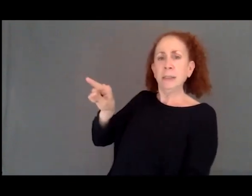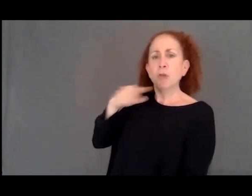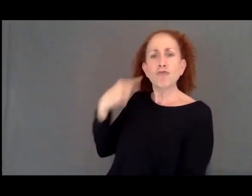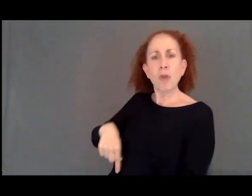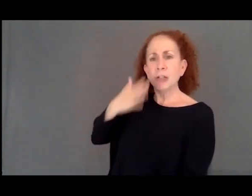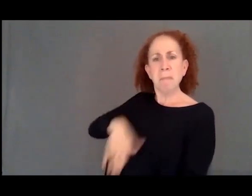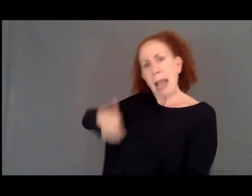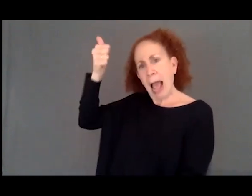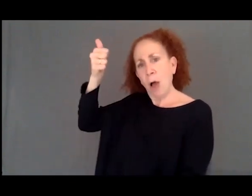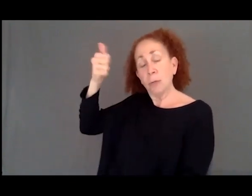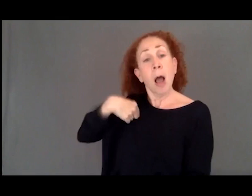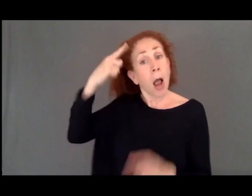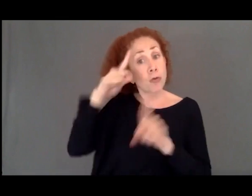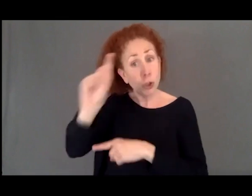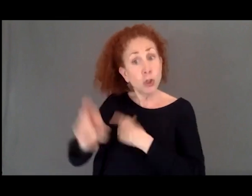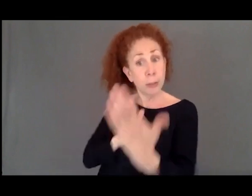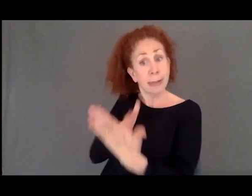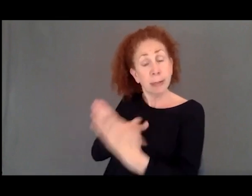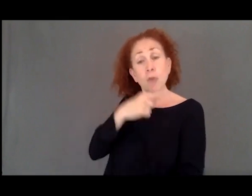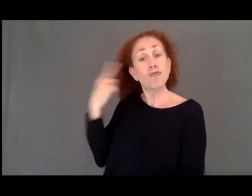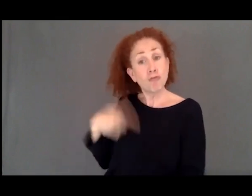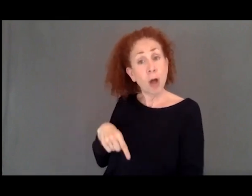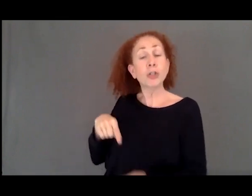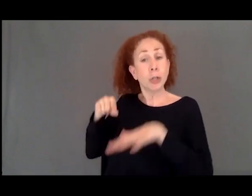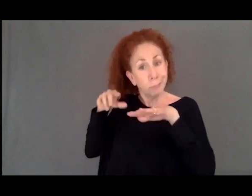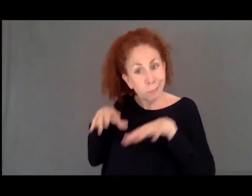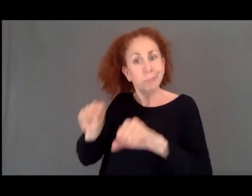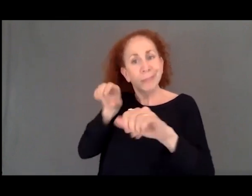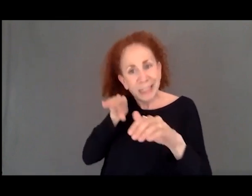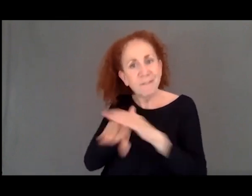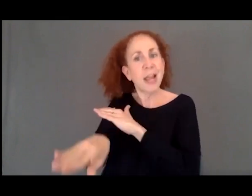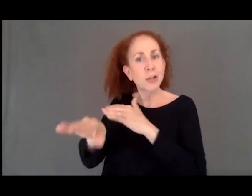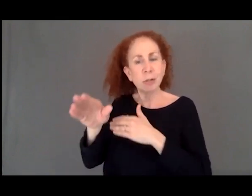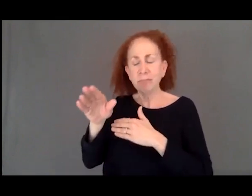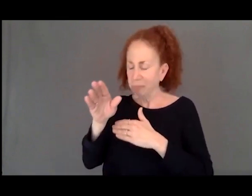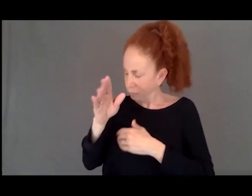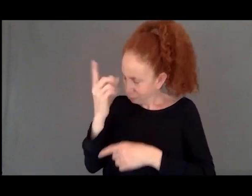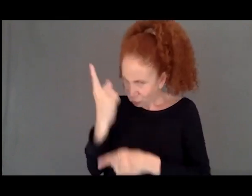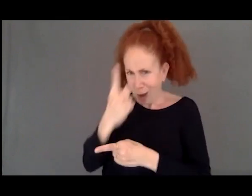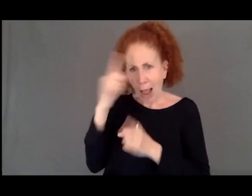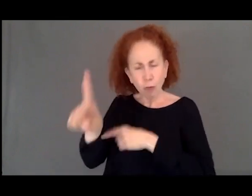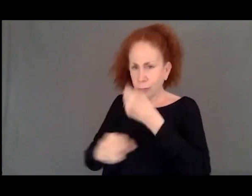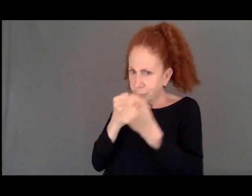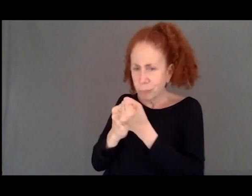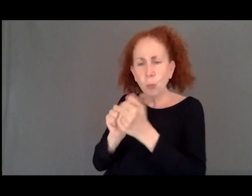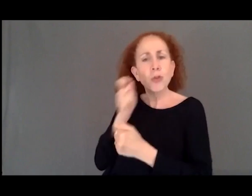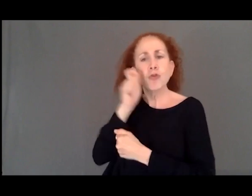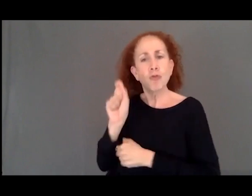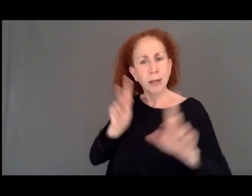We should be opposed to Russian imperialism, Russian invasion of Ukraine. We should stand with the Ukrainian people and citizens